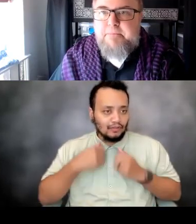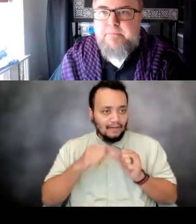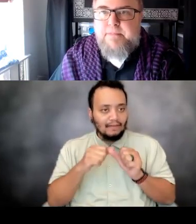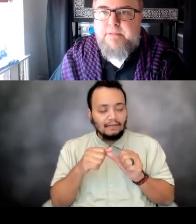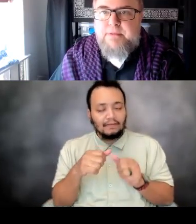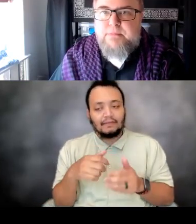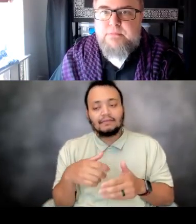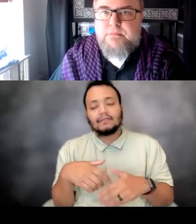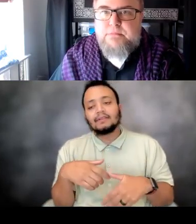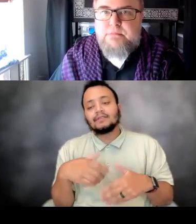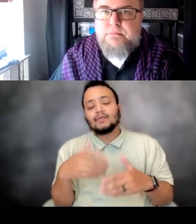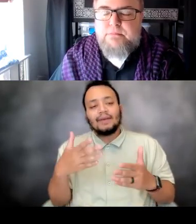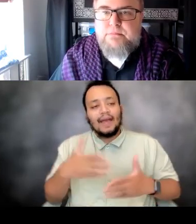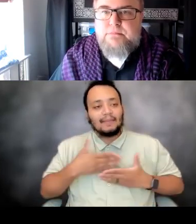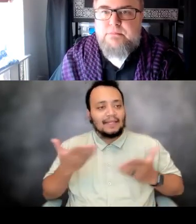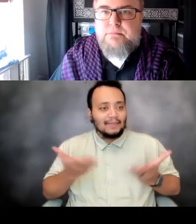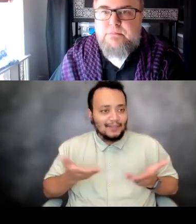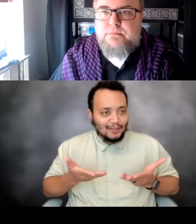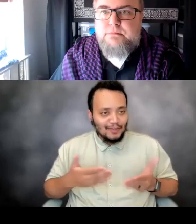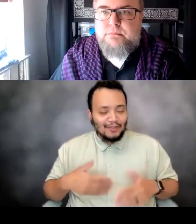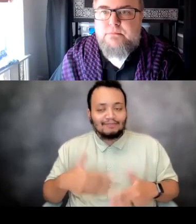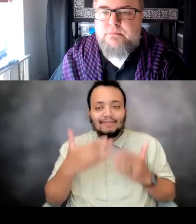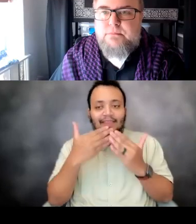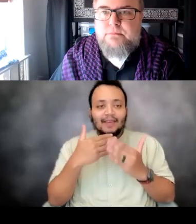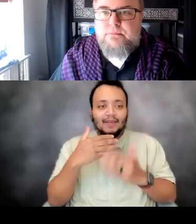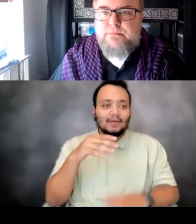to michael and Emil and their team at FORGE.